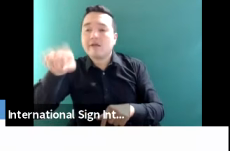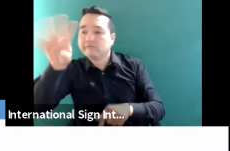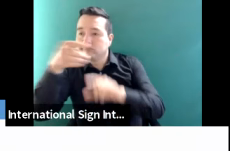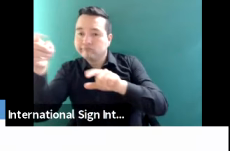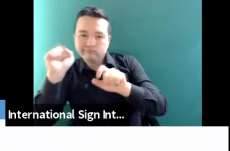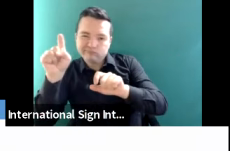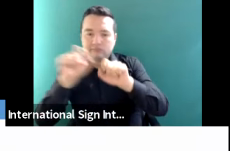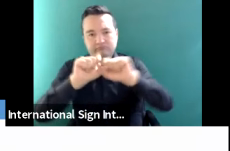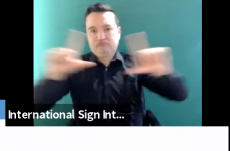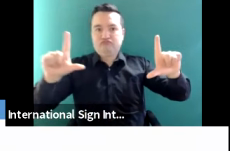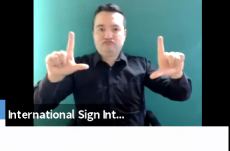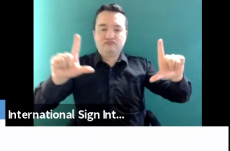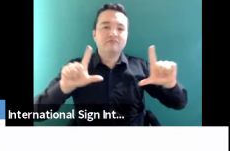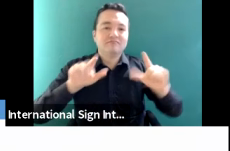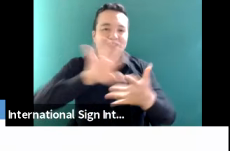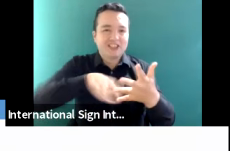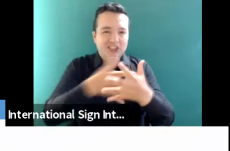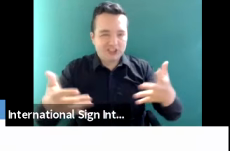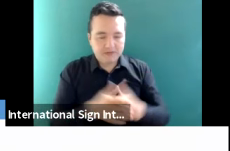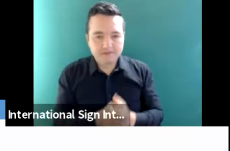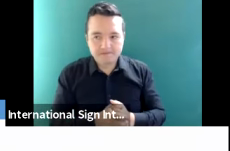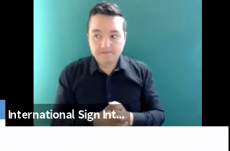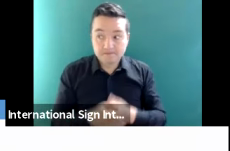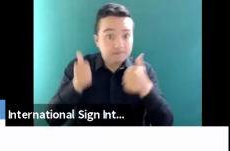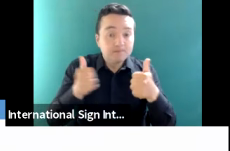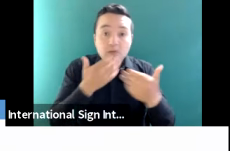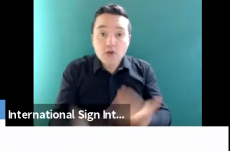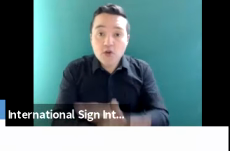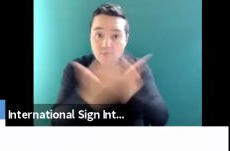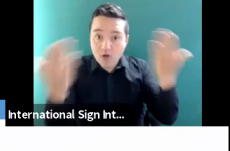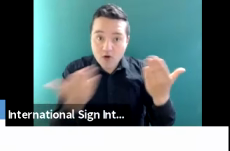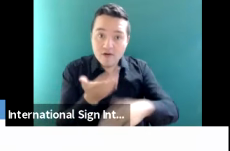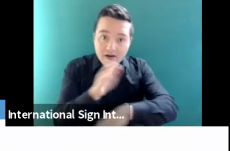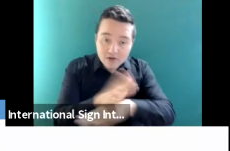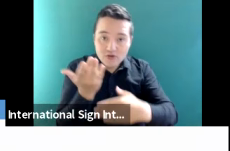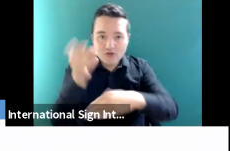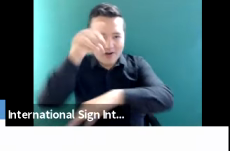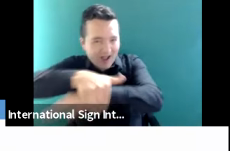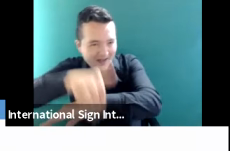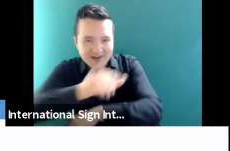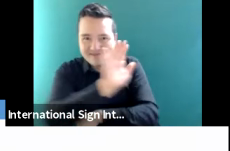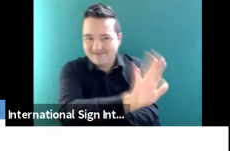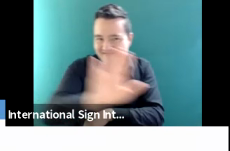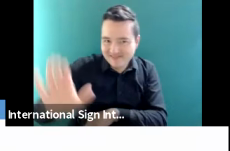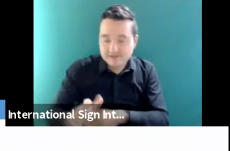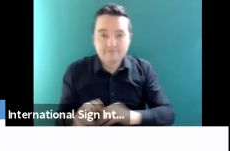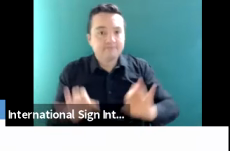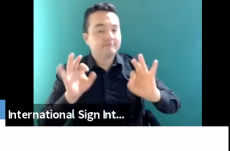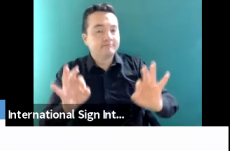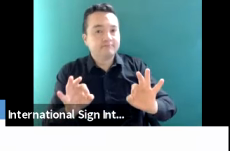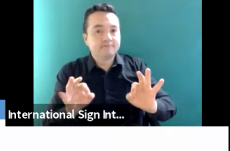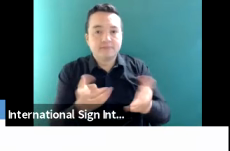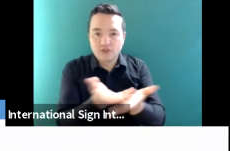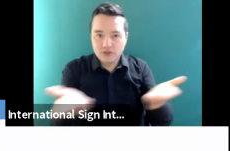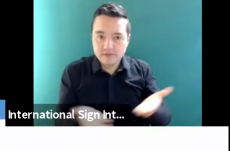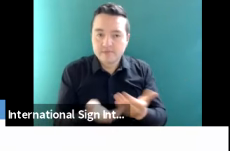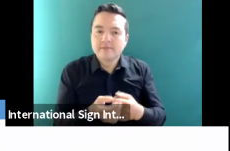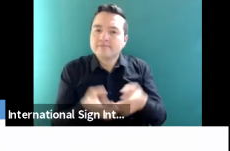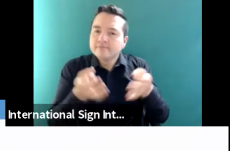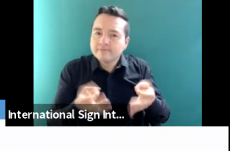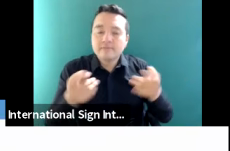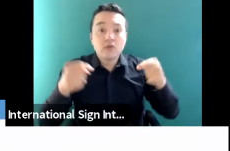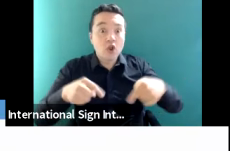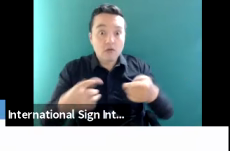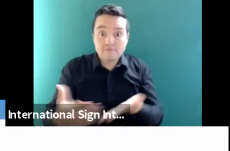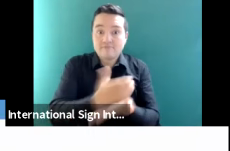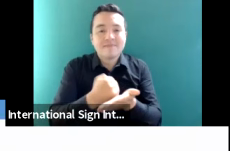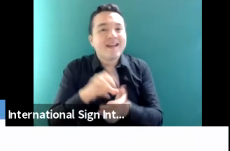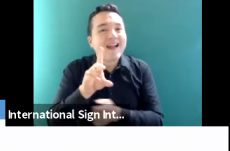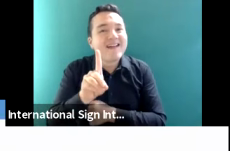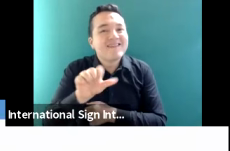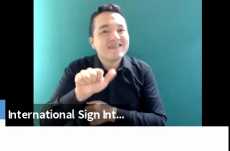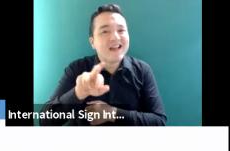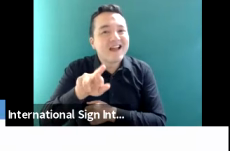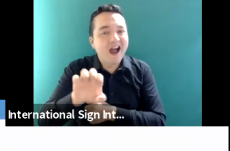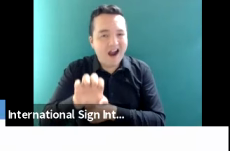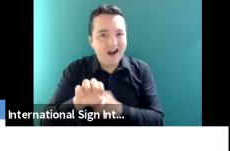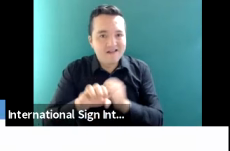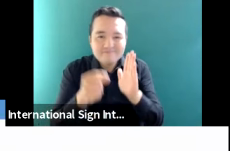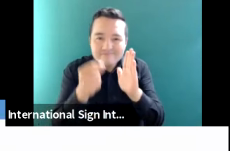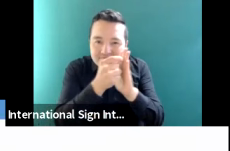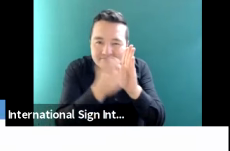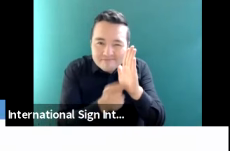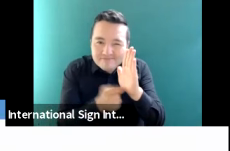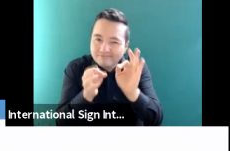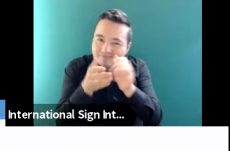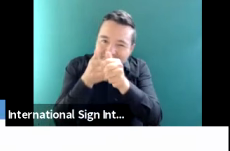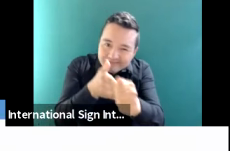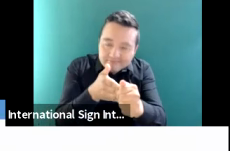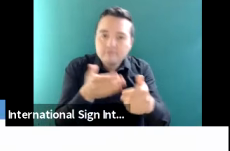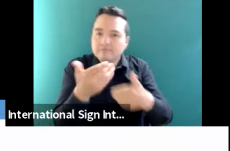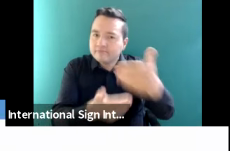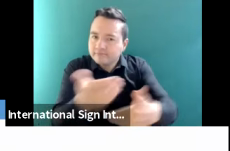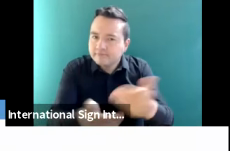So with that, people can still go to gallery view button on the top right of the screen. Click on view and choose gallery and the interpreter will be on top and the speakers, below.